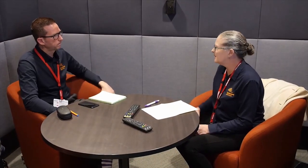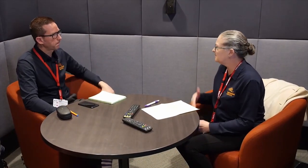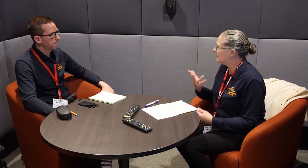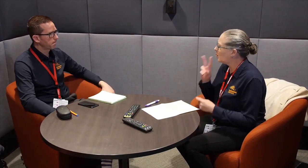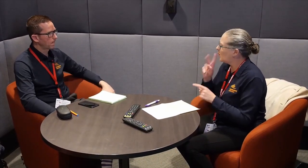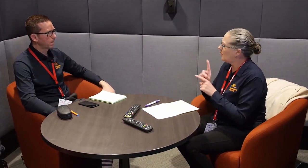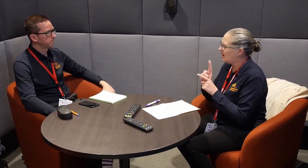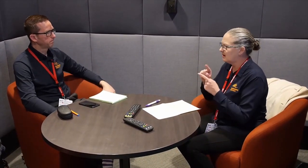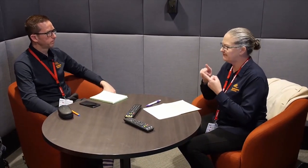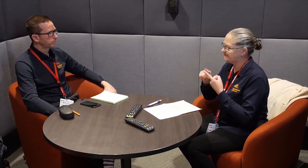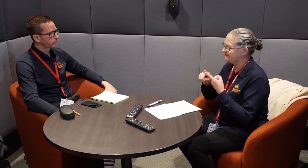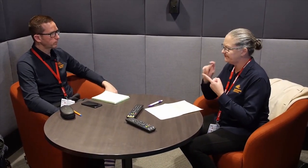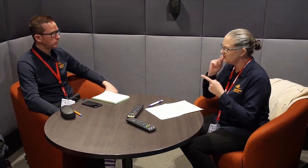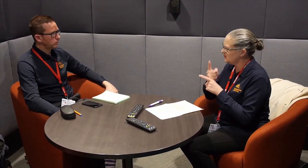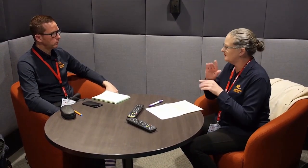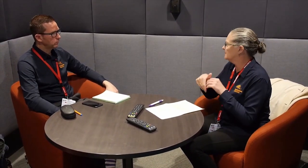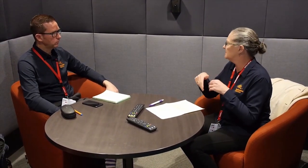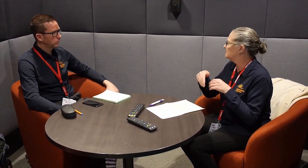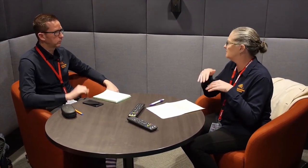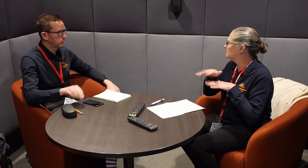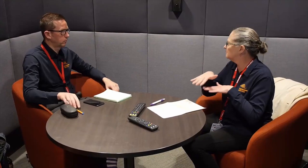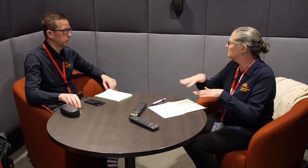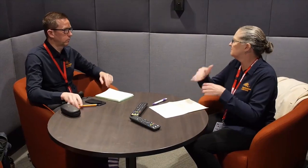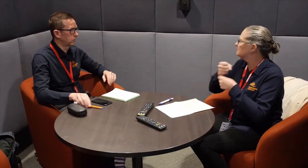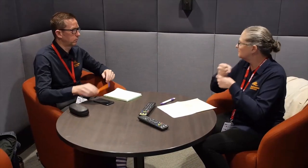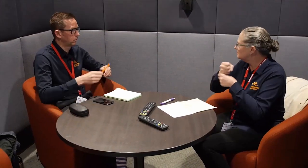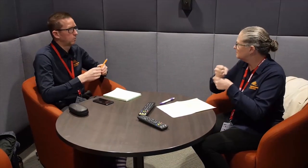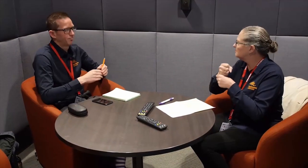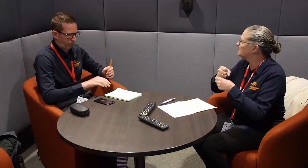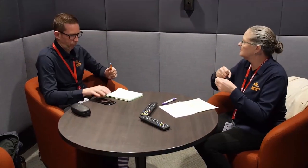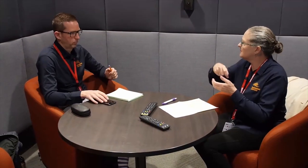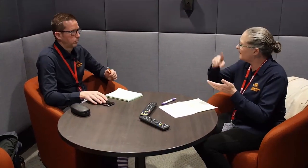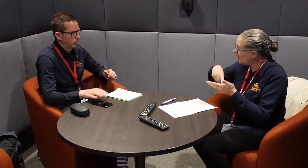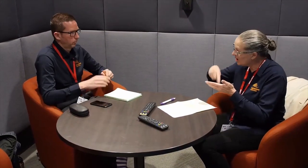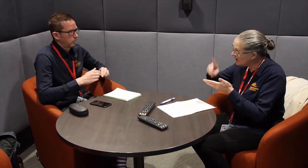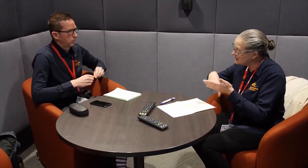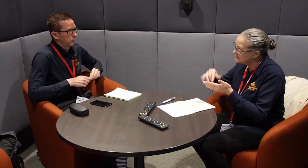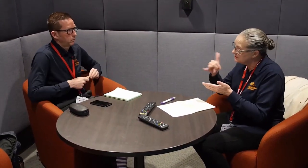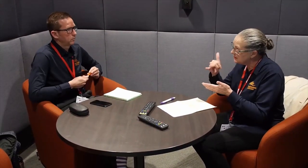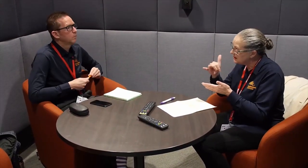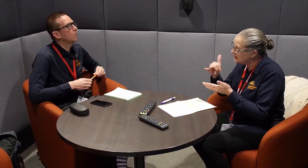Well it looks like they will mention the rally, protests, and possibly mention penalties or fines.